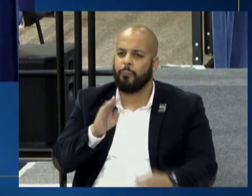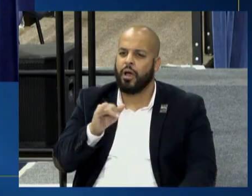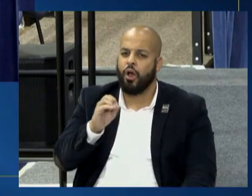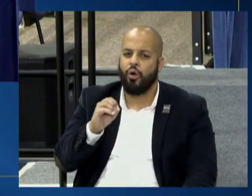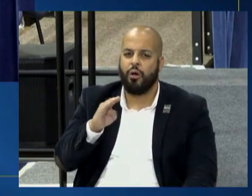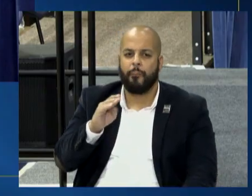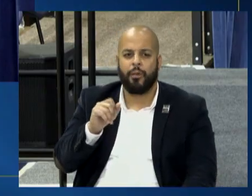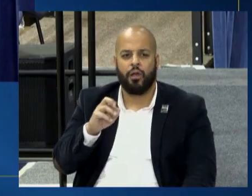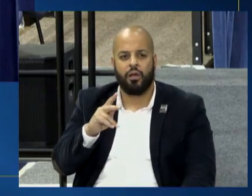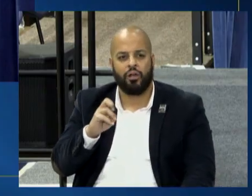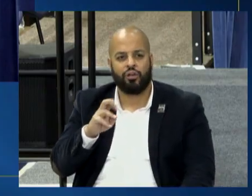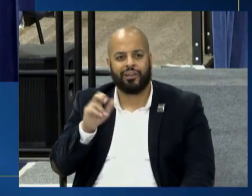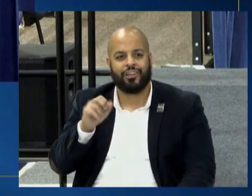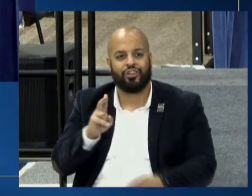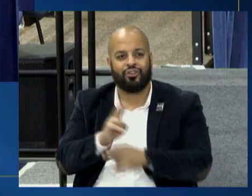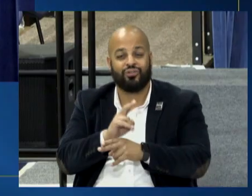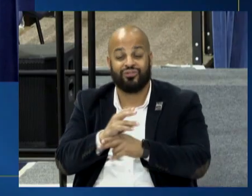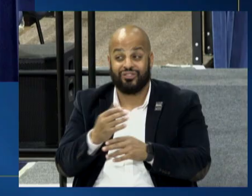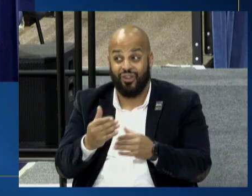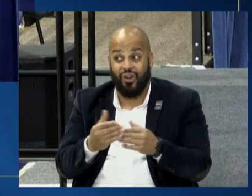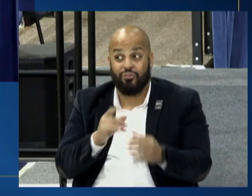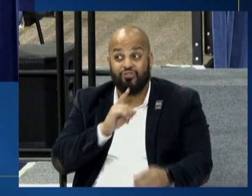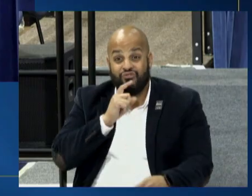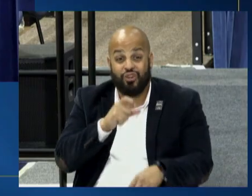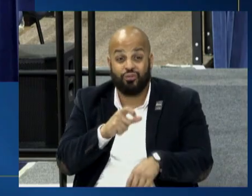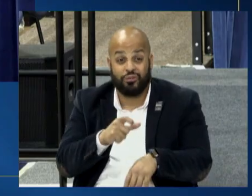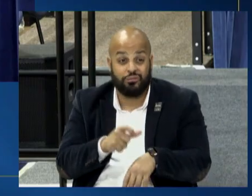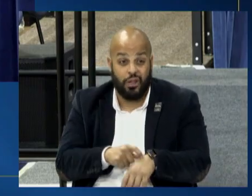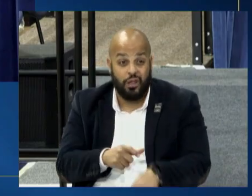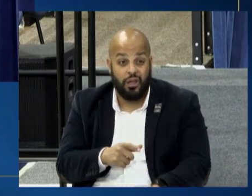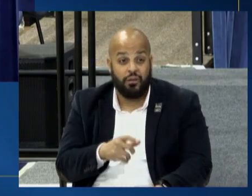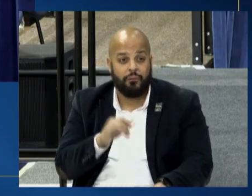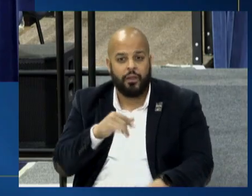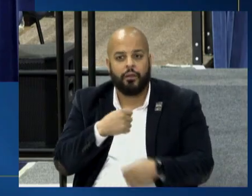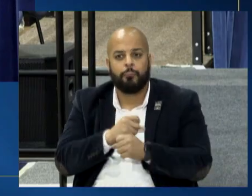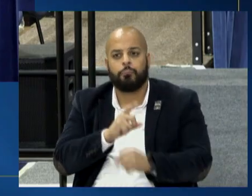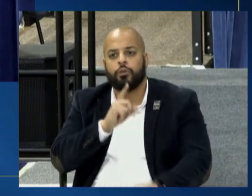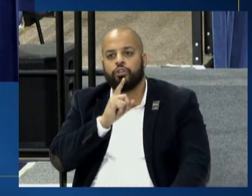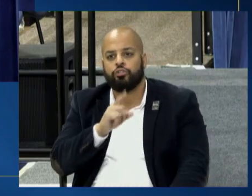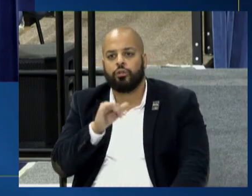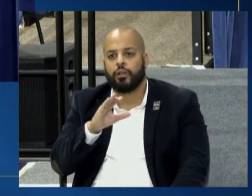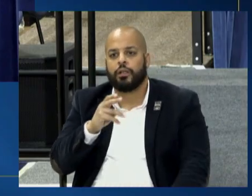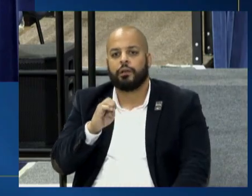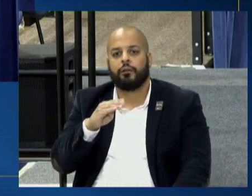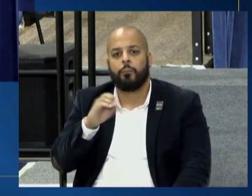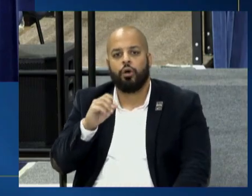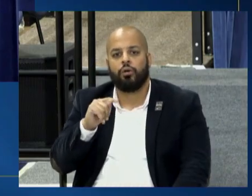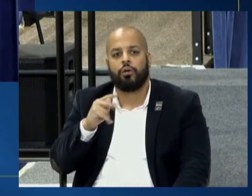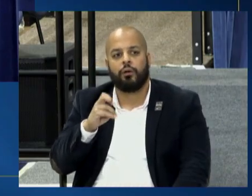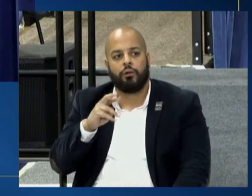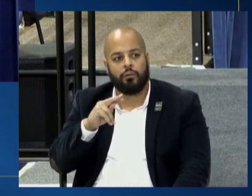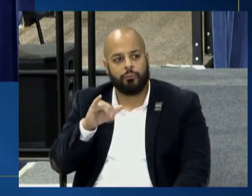used in almost real time as that tumor evolves to ensure that the chemotherapy is the right one at